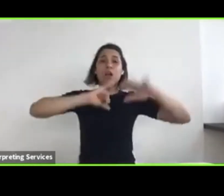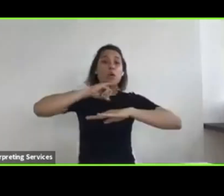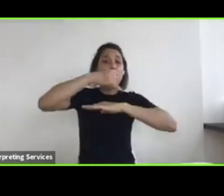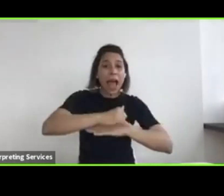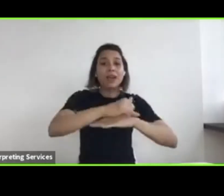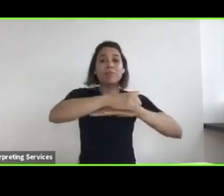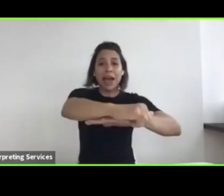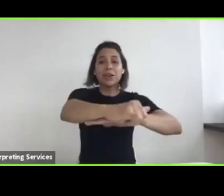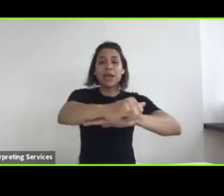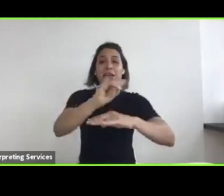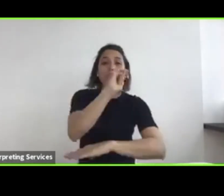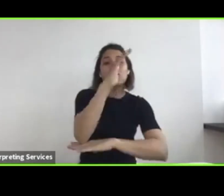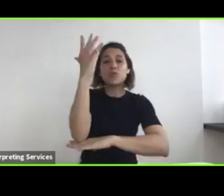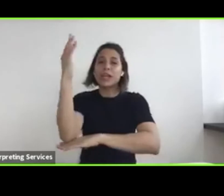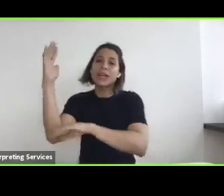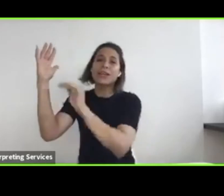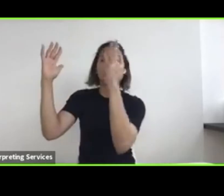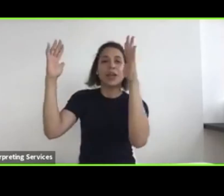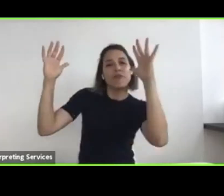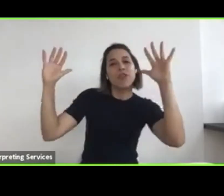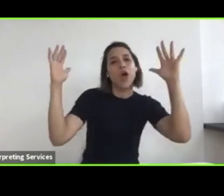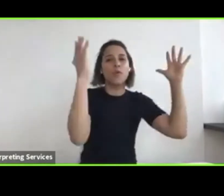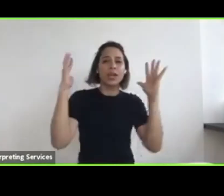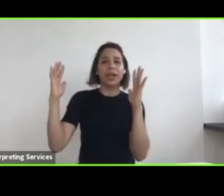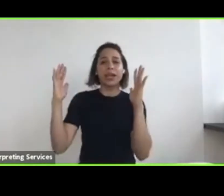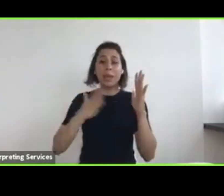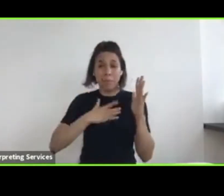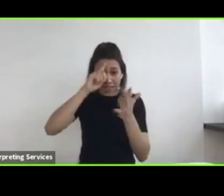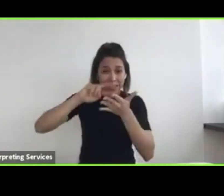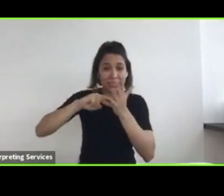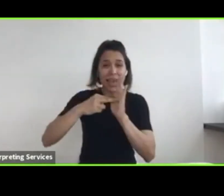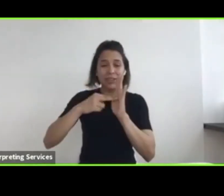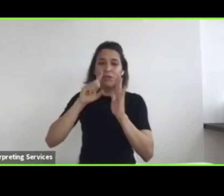MY INTENTIONS FOR CO-CURATING THIS TIME TOGETHER WITH DANCE NYC